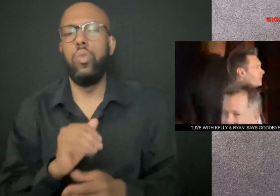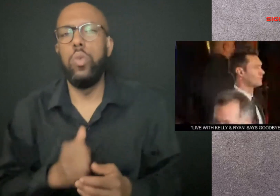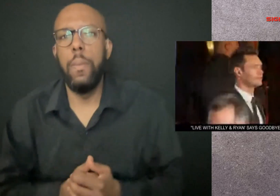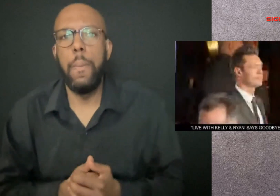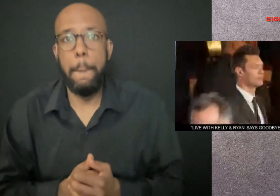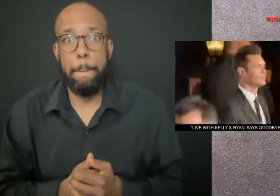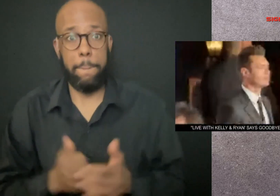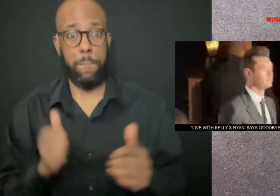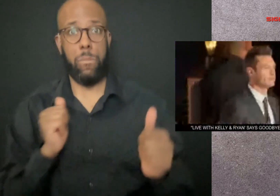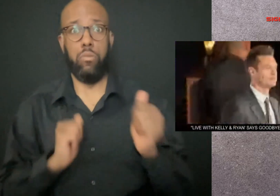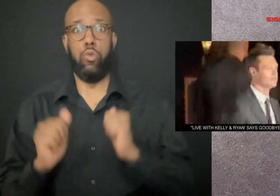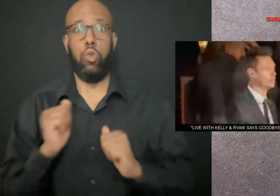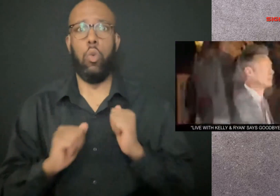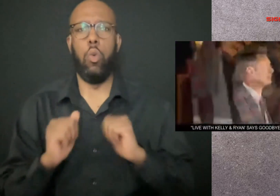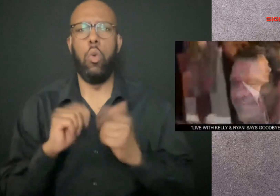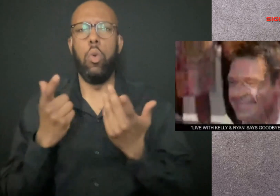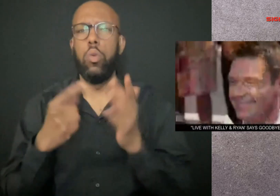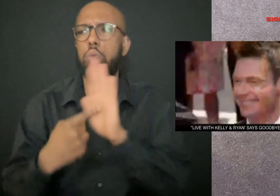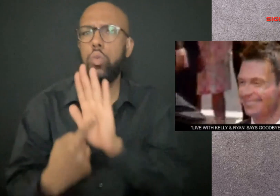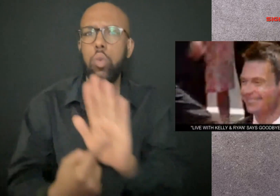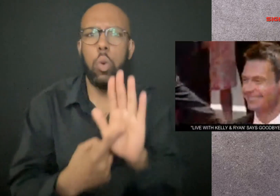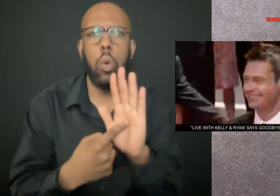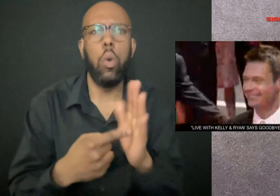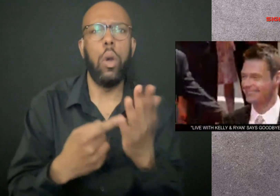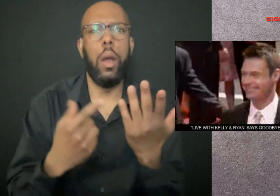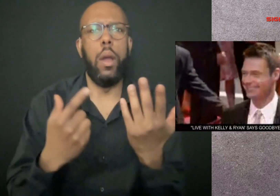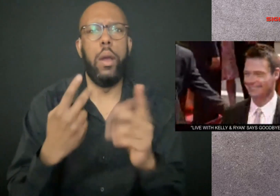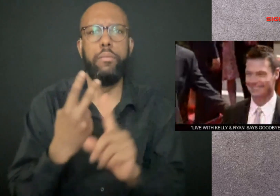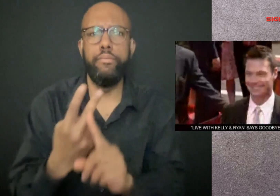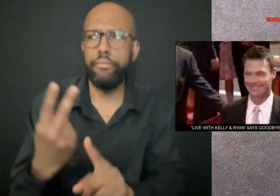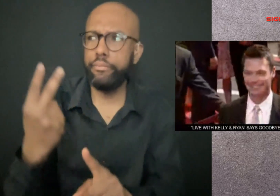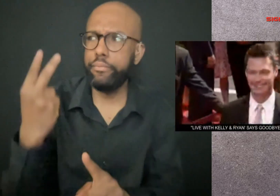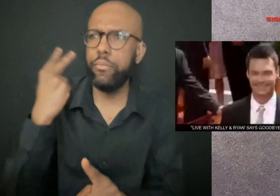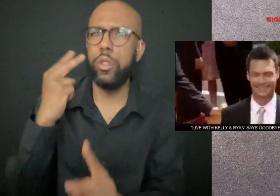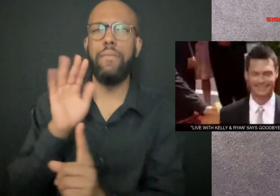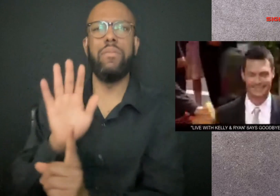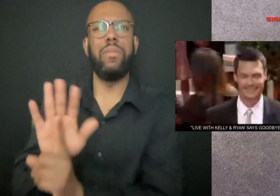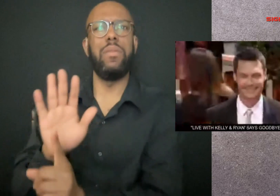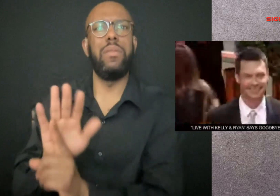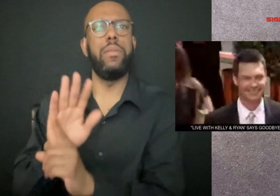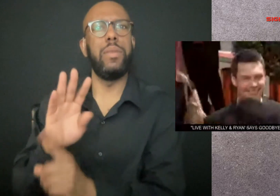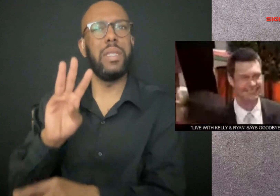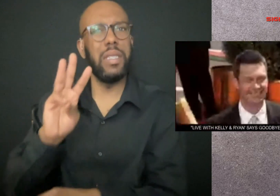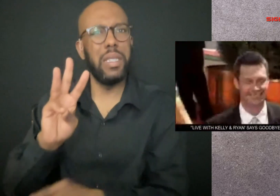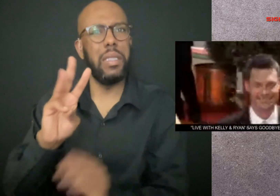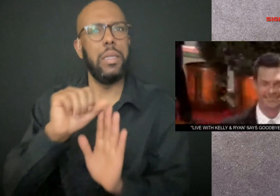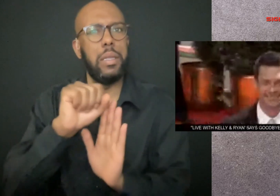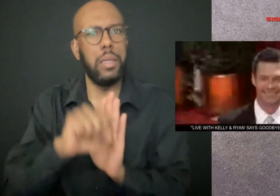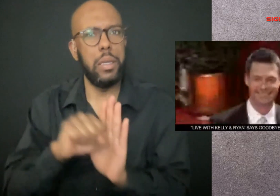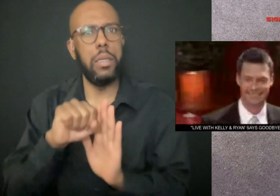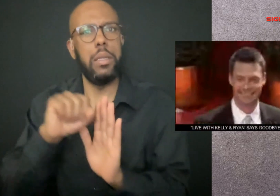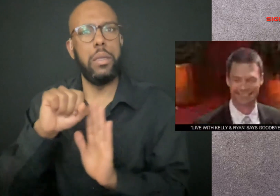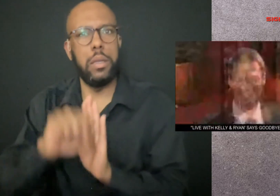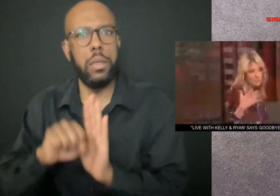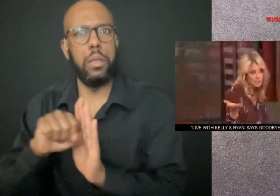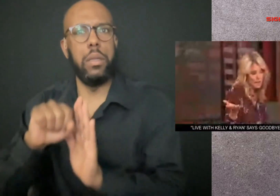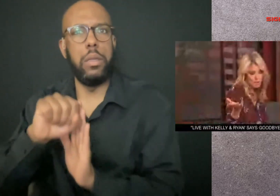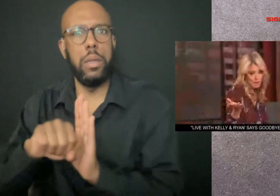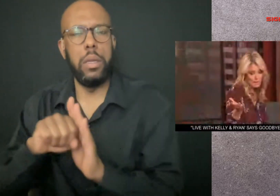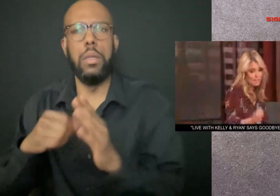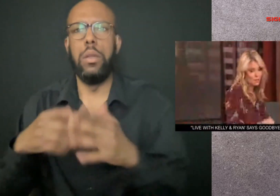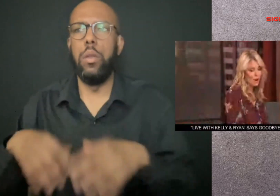once the boy was out of the water and his car seat another officer frantically performed CPR